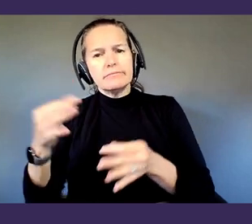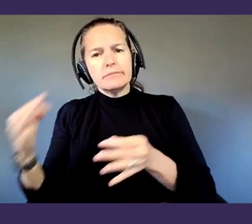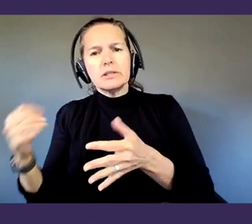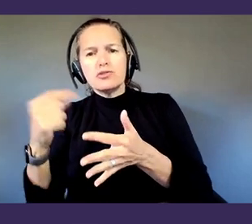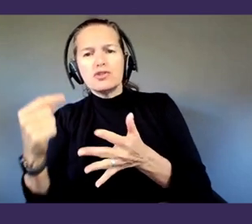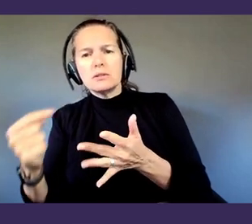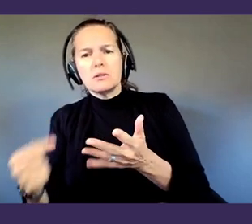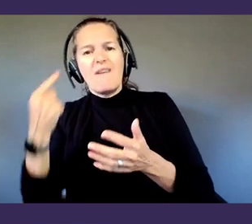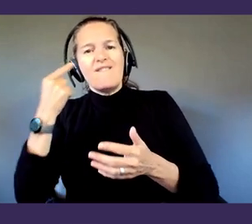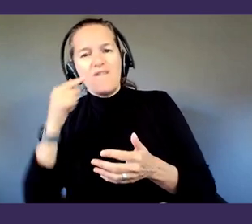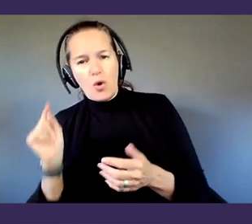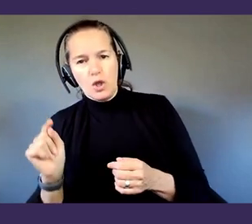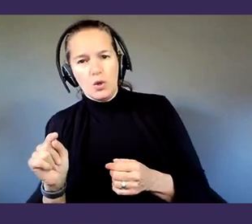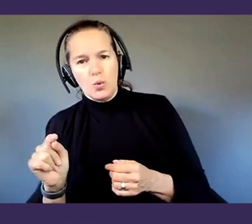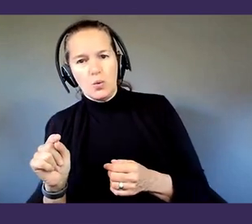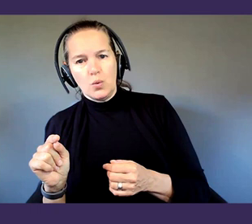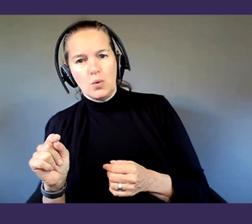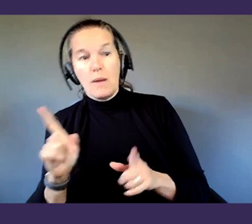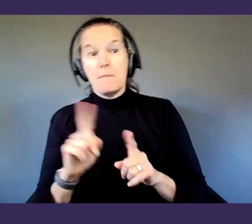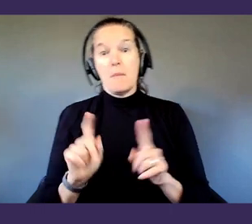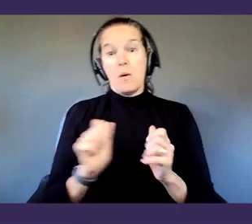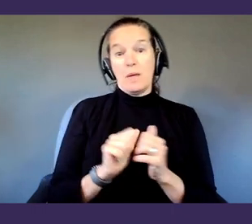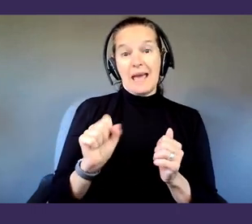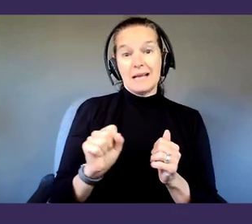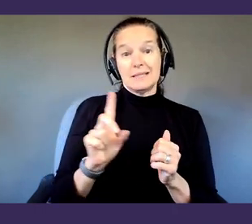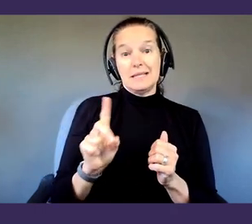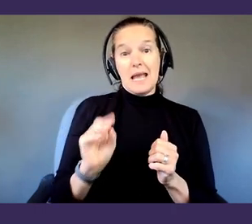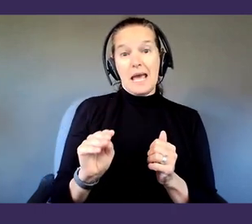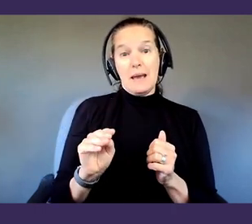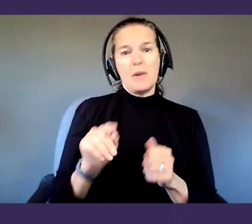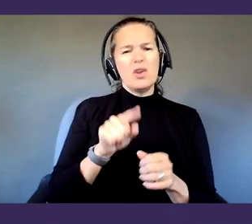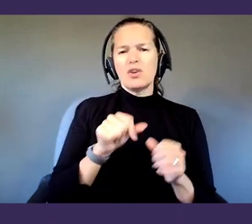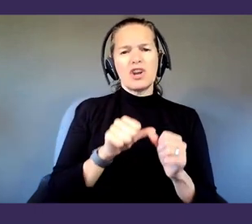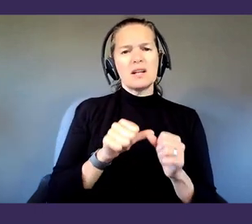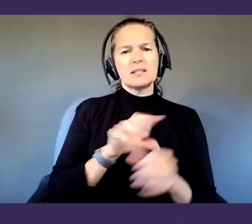But with SDM, you are constantly part of the decision-making process.